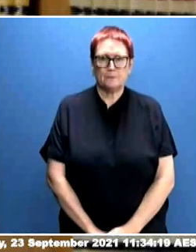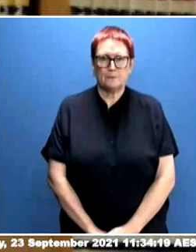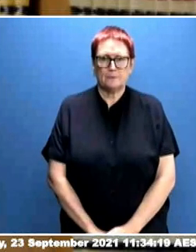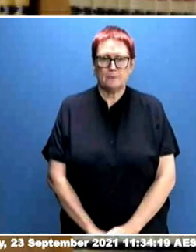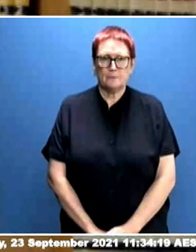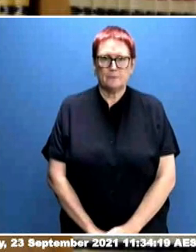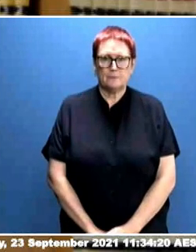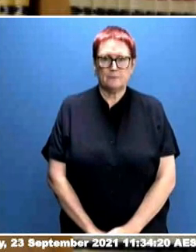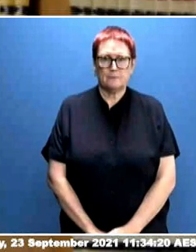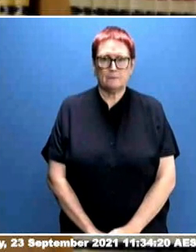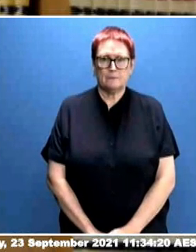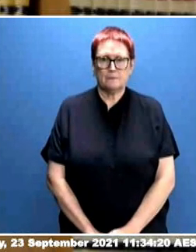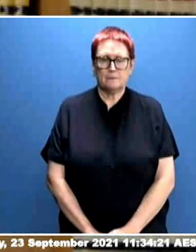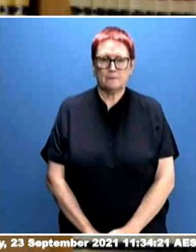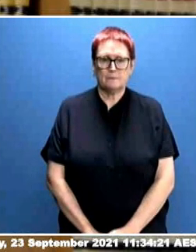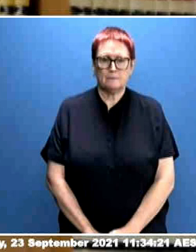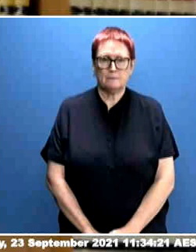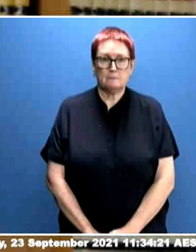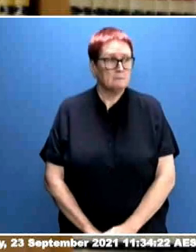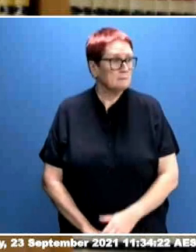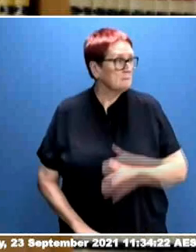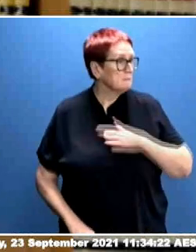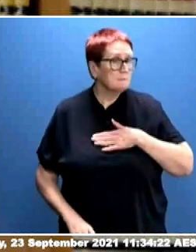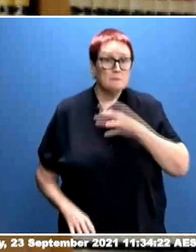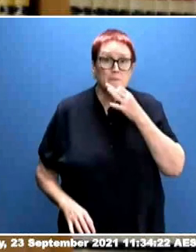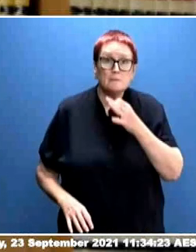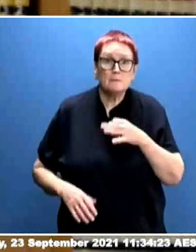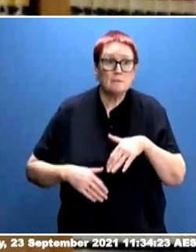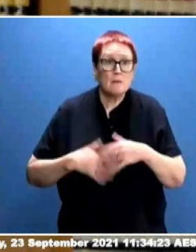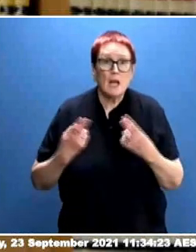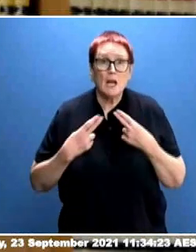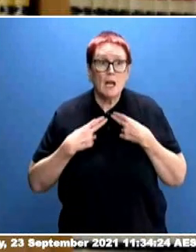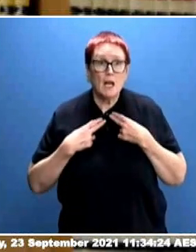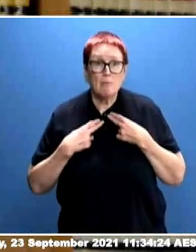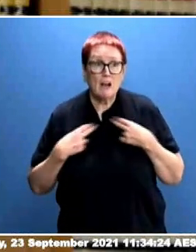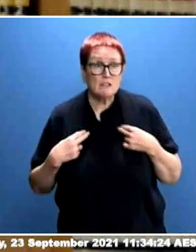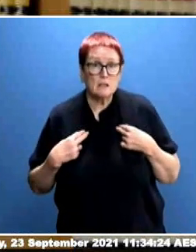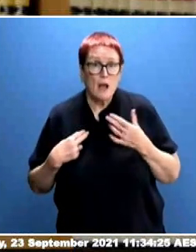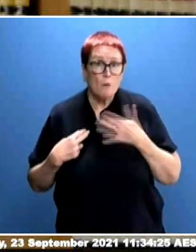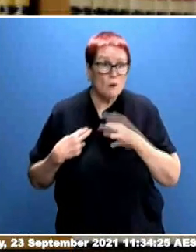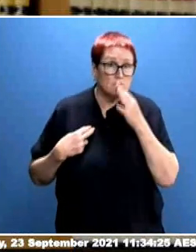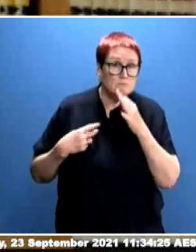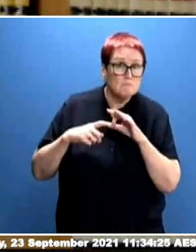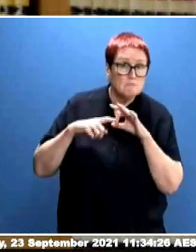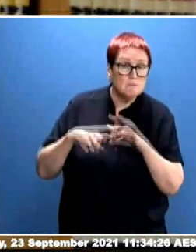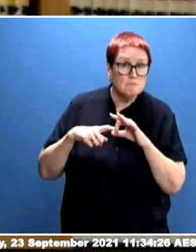I will inquire, is there any counsel who wishes to ask Dr Thompson